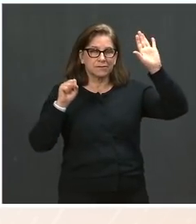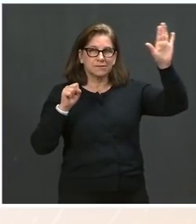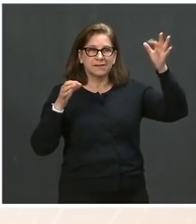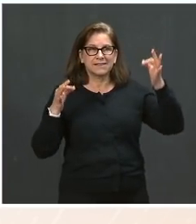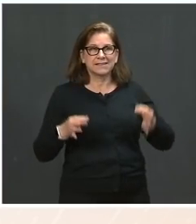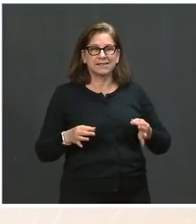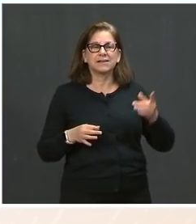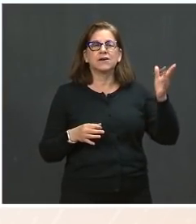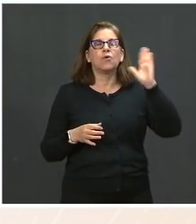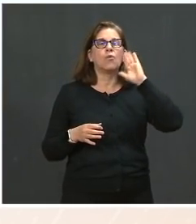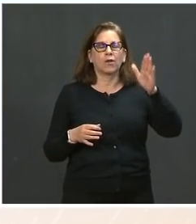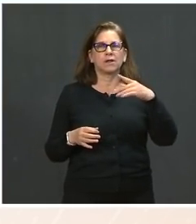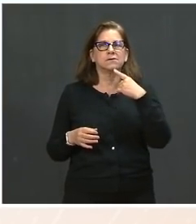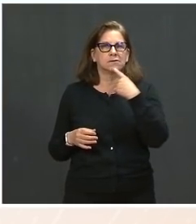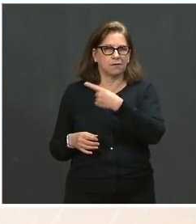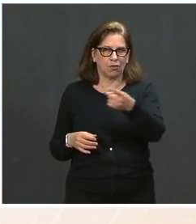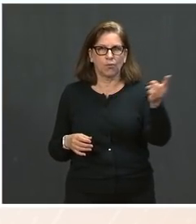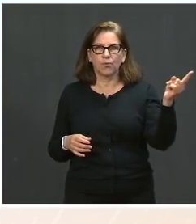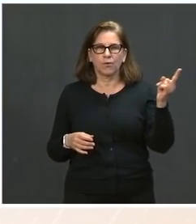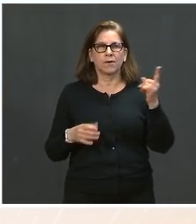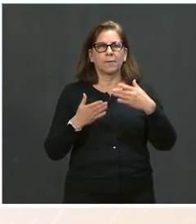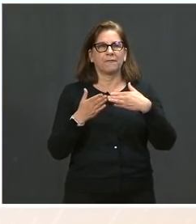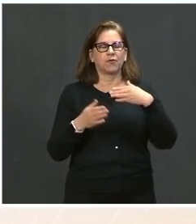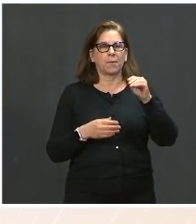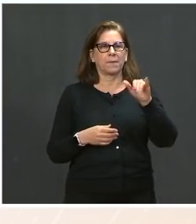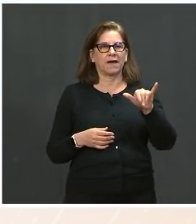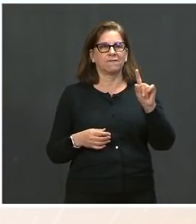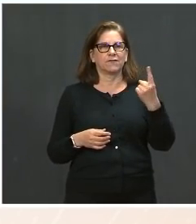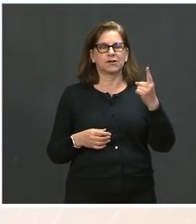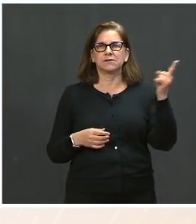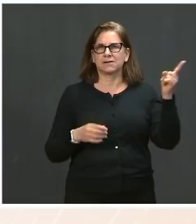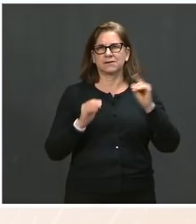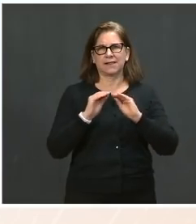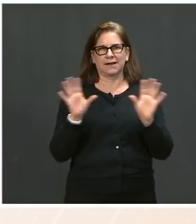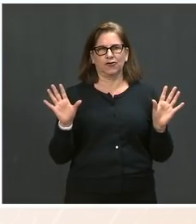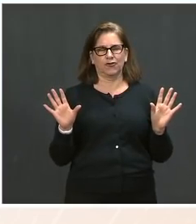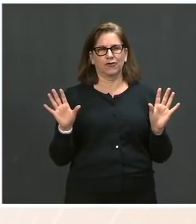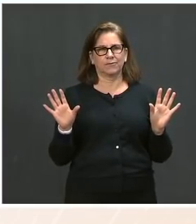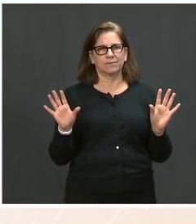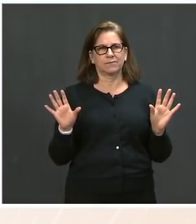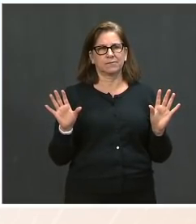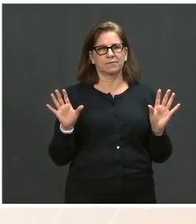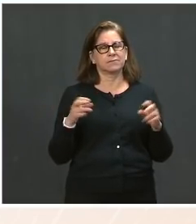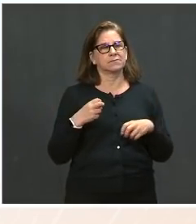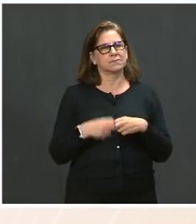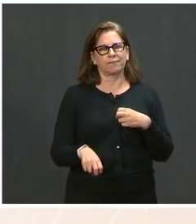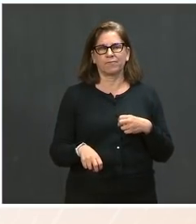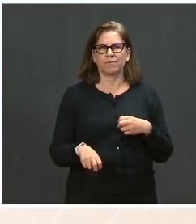He has been consistent and clear that it is operationally challenging to get troops out by May 1,